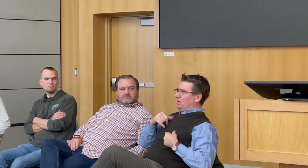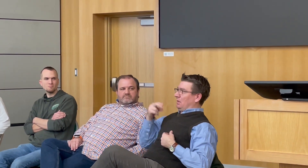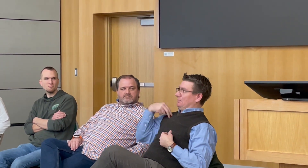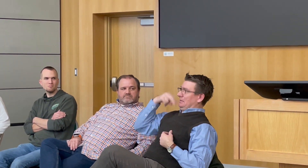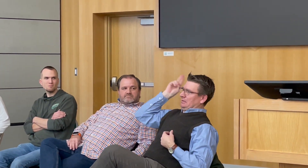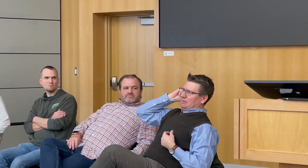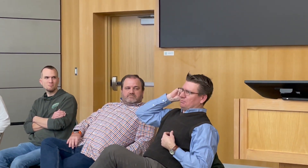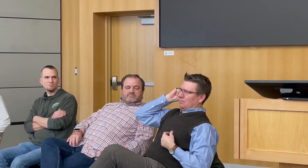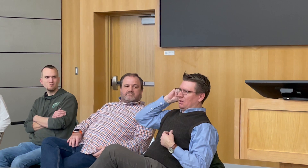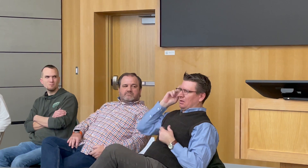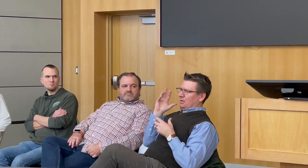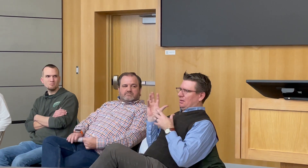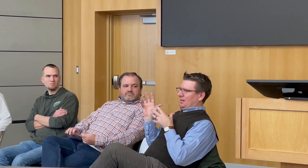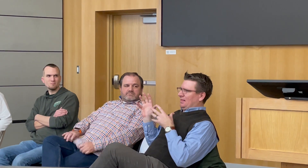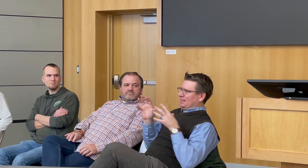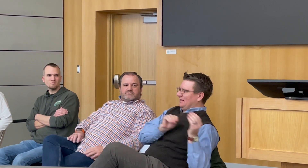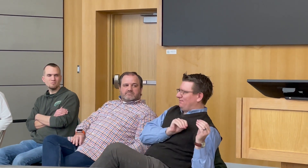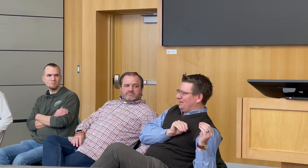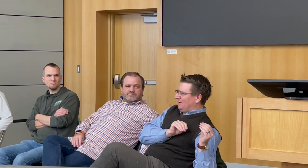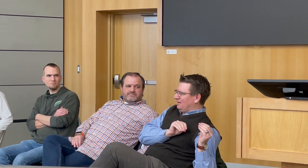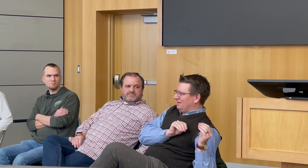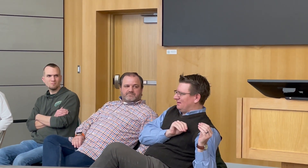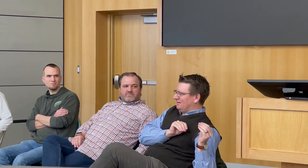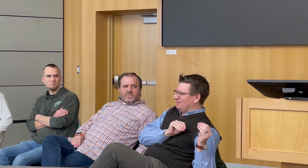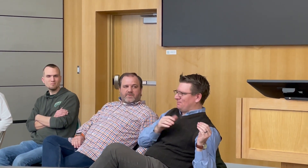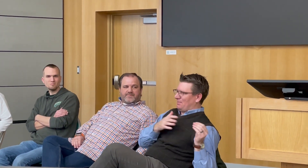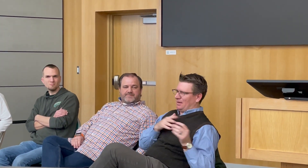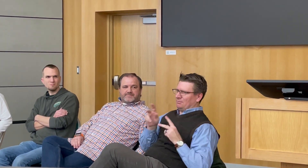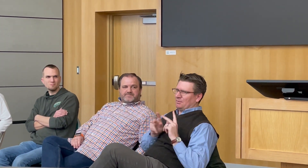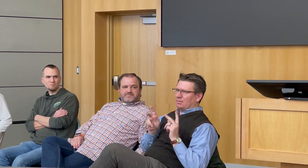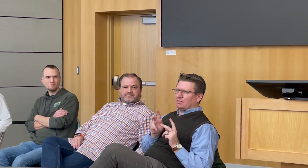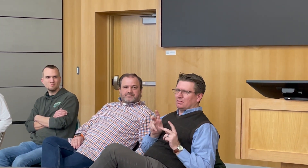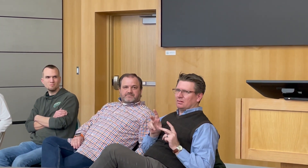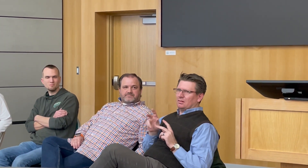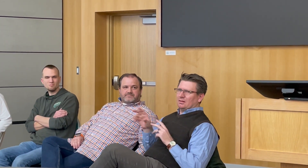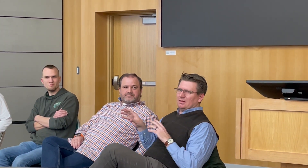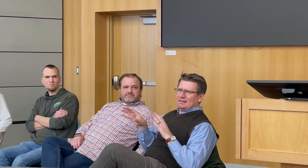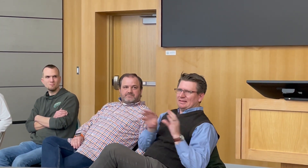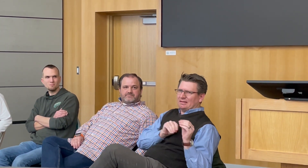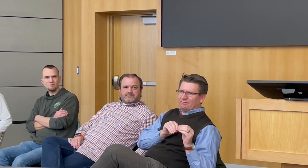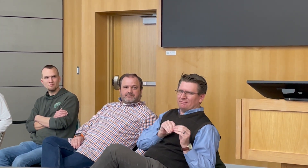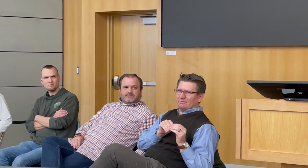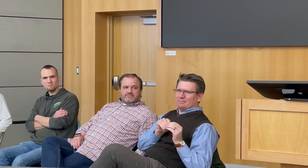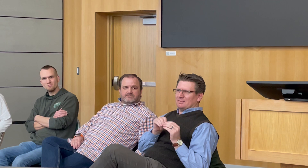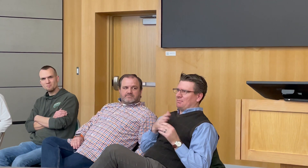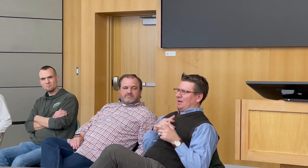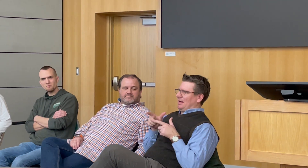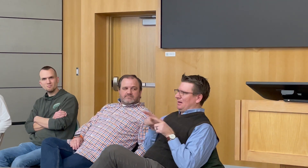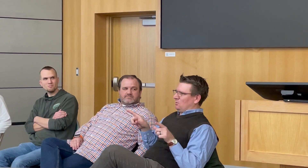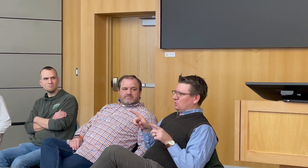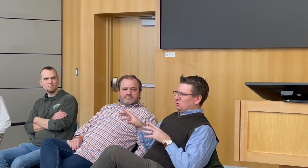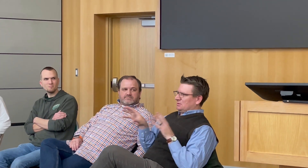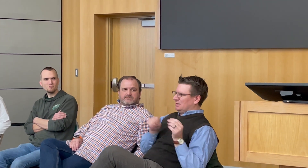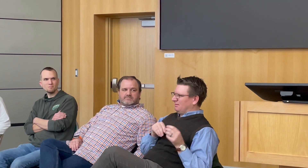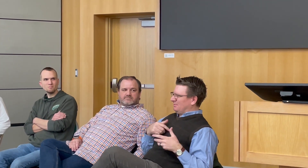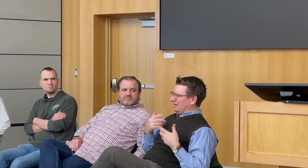go and my parallel is that I felt like I was leaving my people my